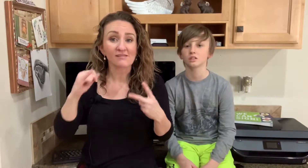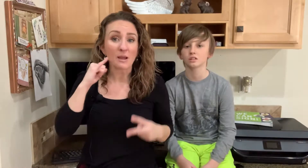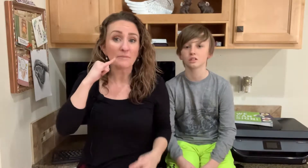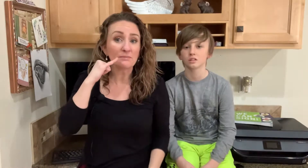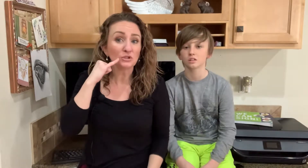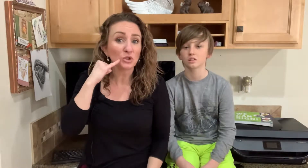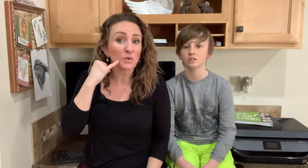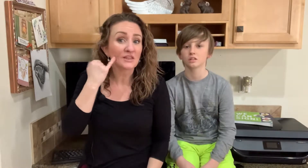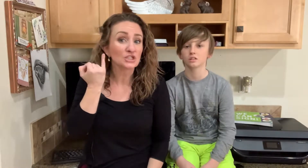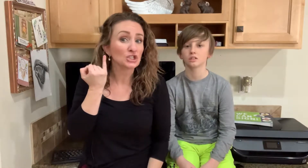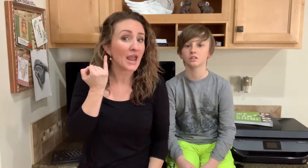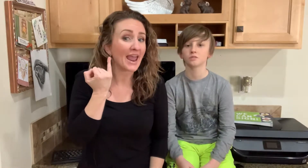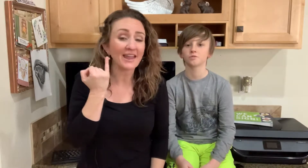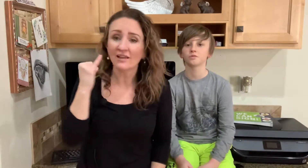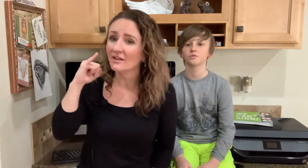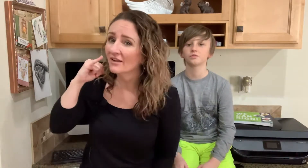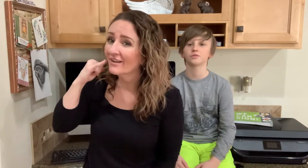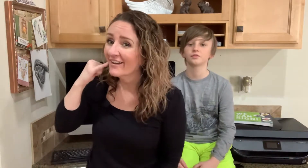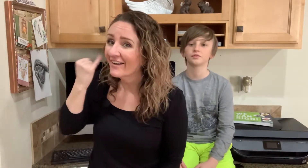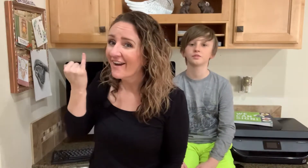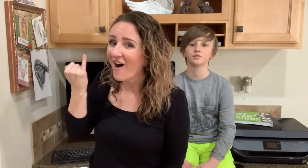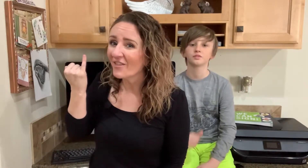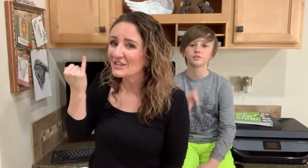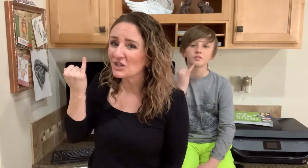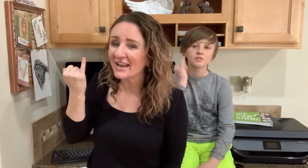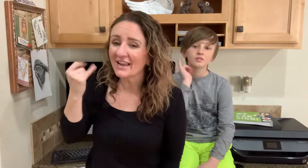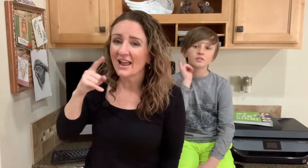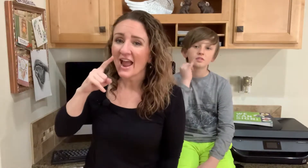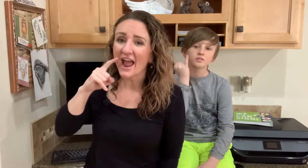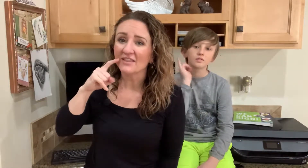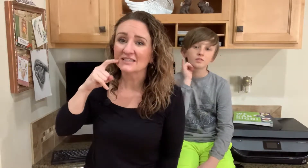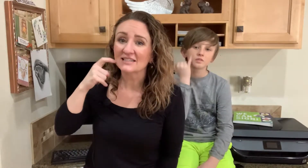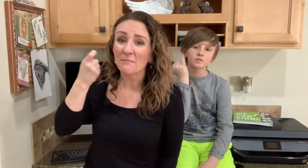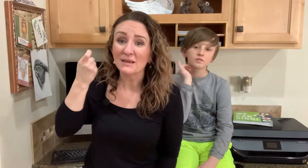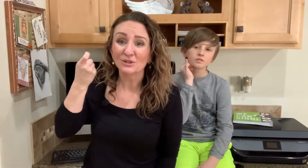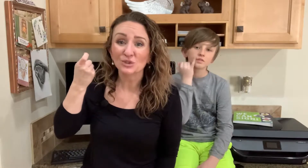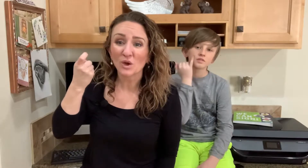Some people do with a j on the cheek and then some people do it